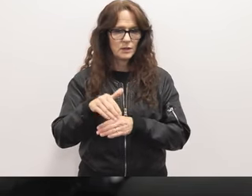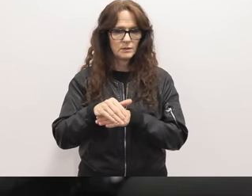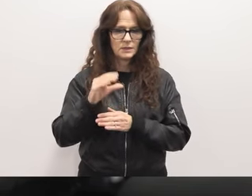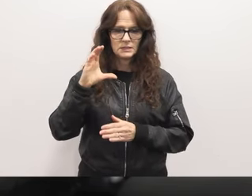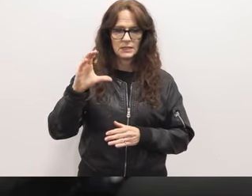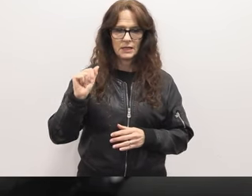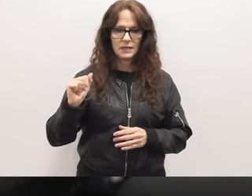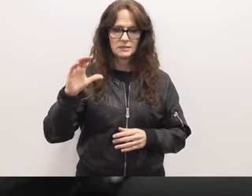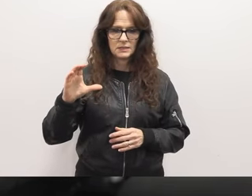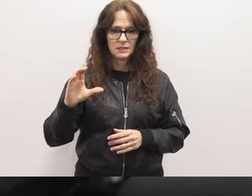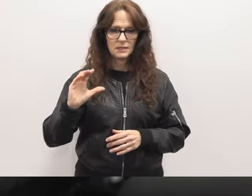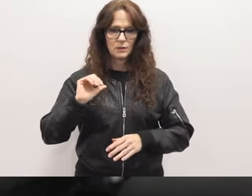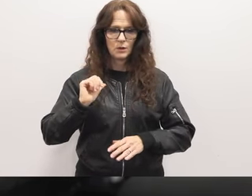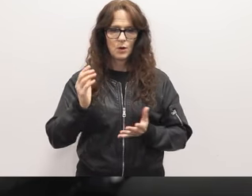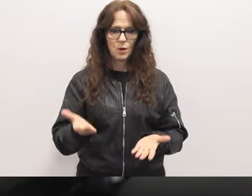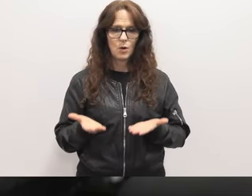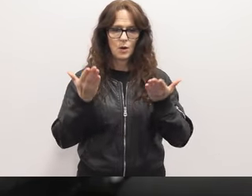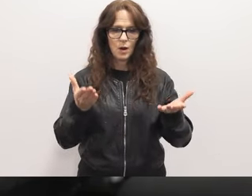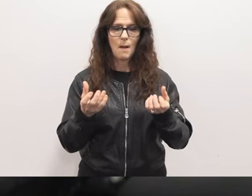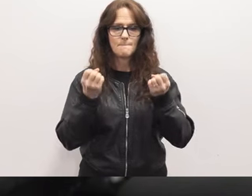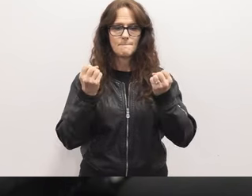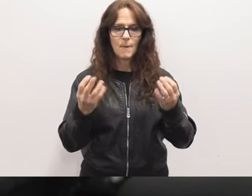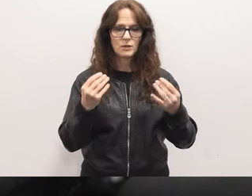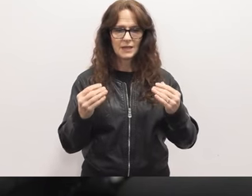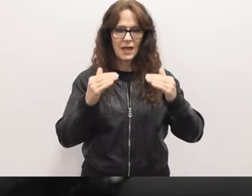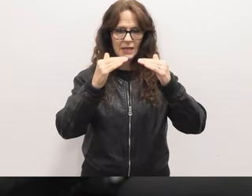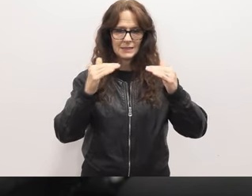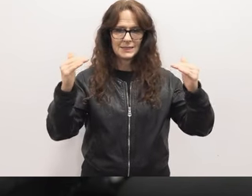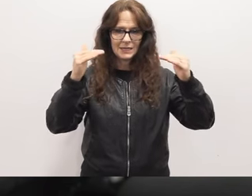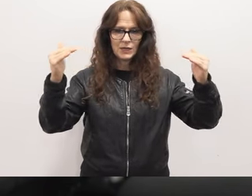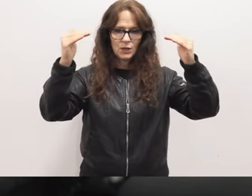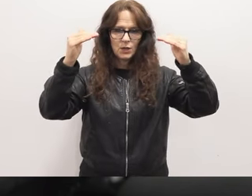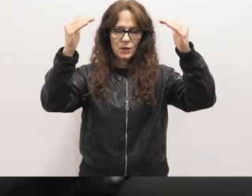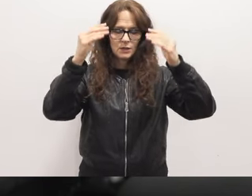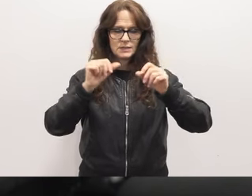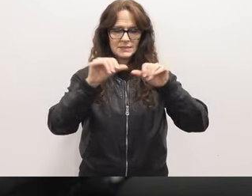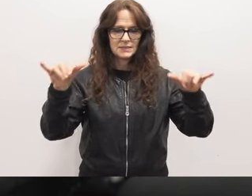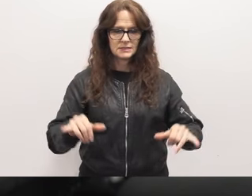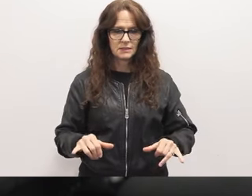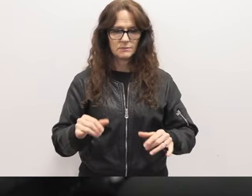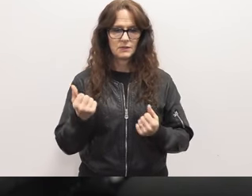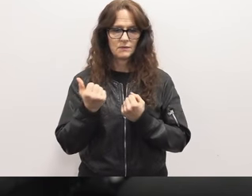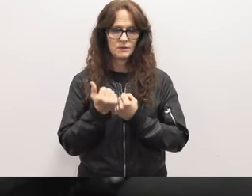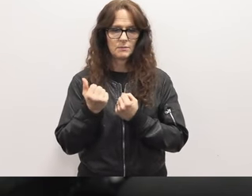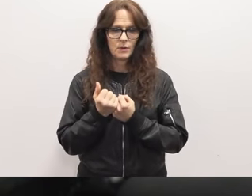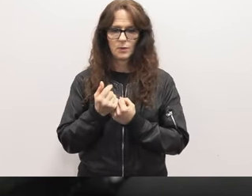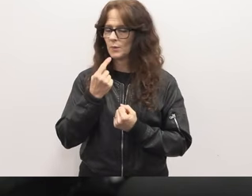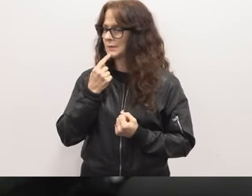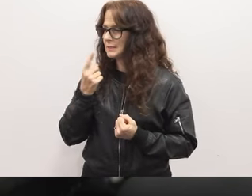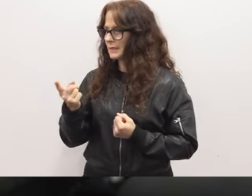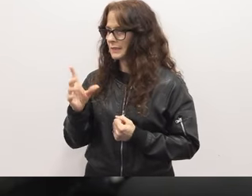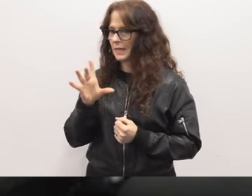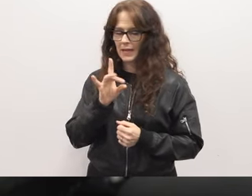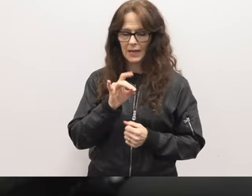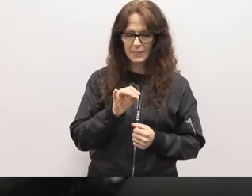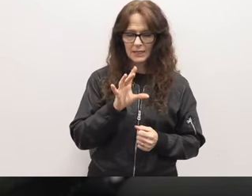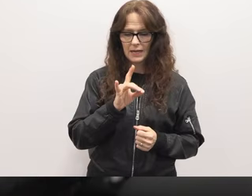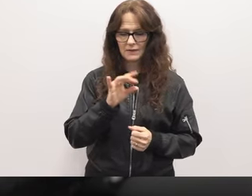set of recommendations around multi-tier systems of support. So what Brian just shared in that 80 to 85% range,